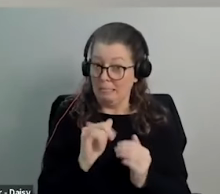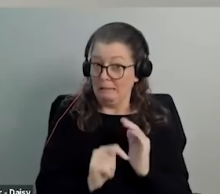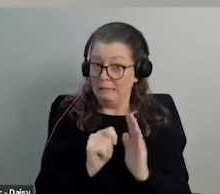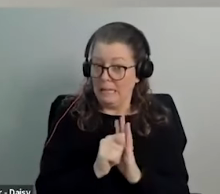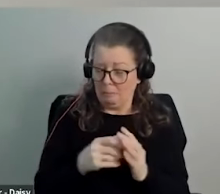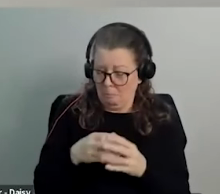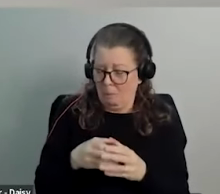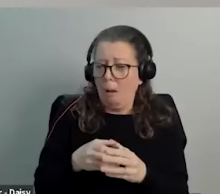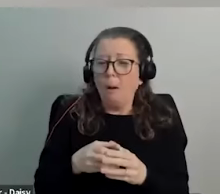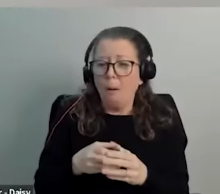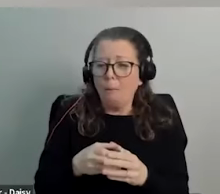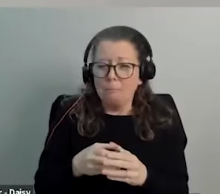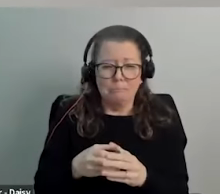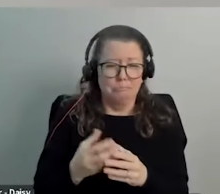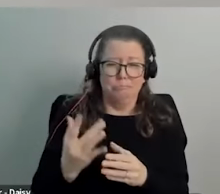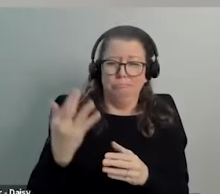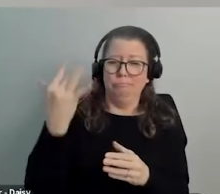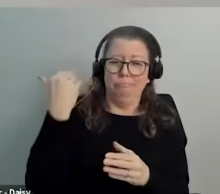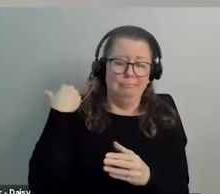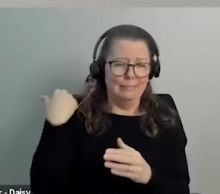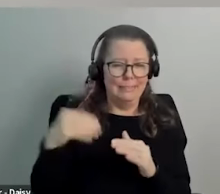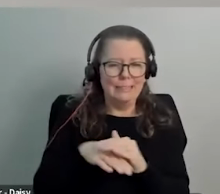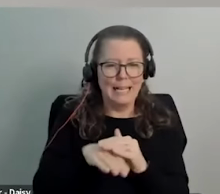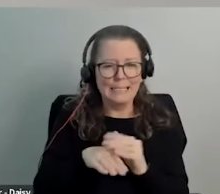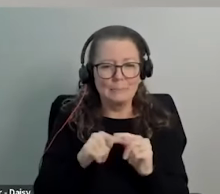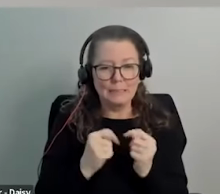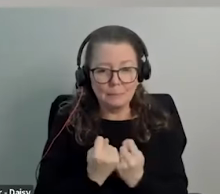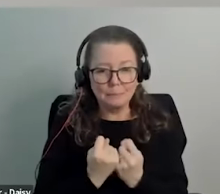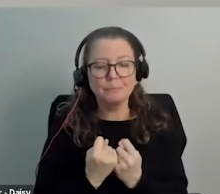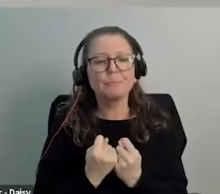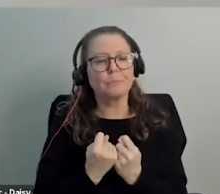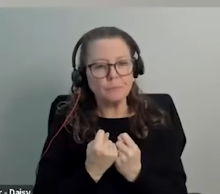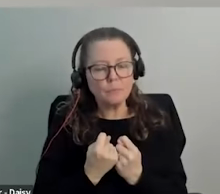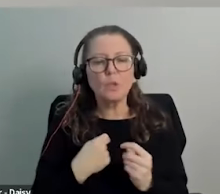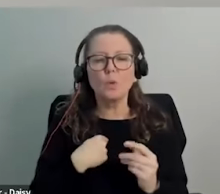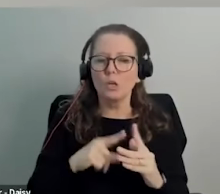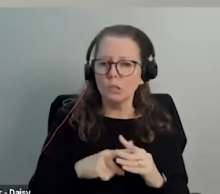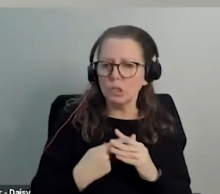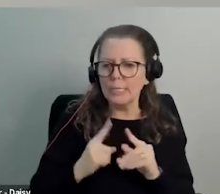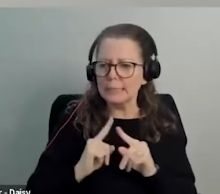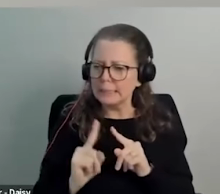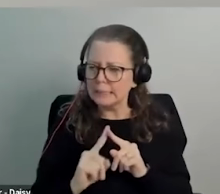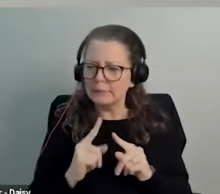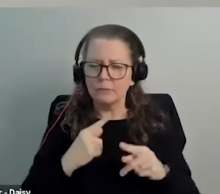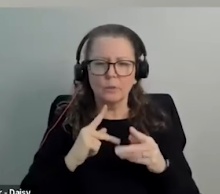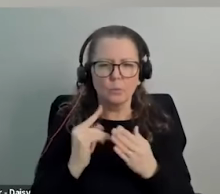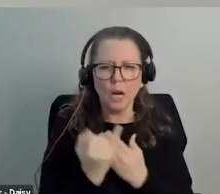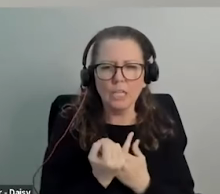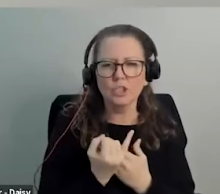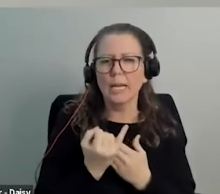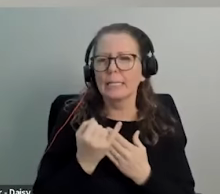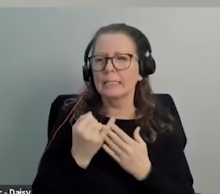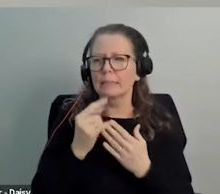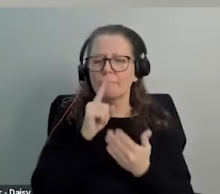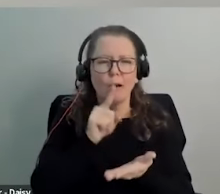on accessibility many, many years ago at Google, and I started doing side projects and just quickly realized that I was falling in love with this area,